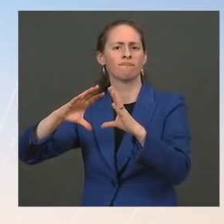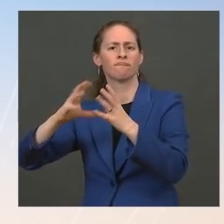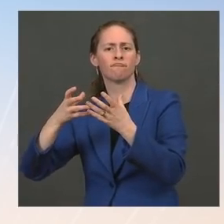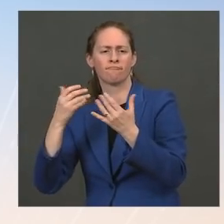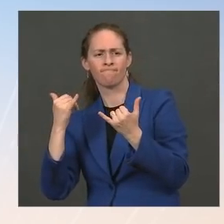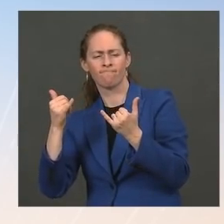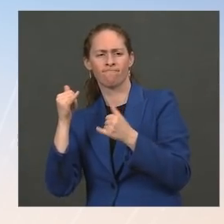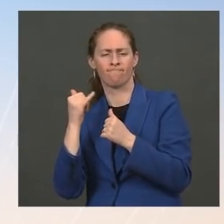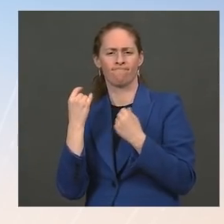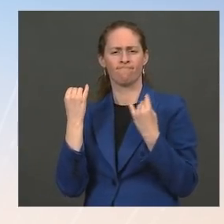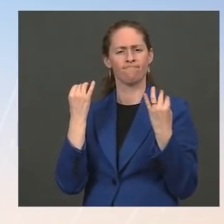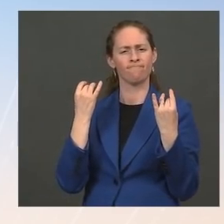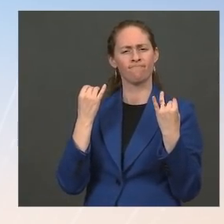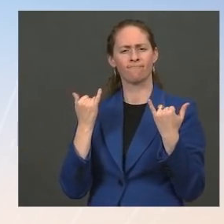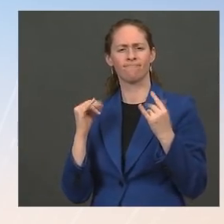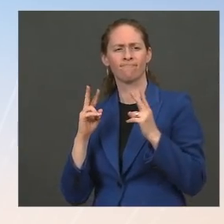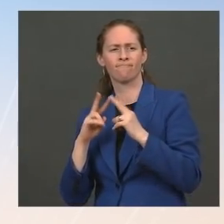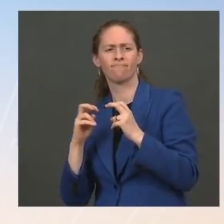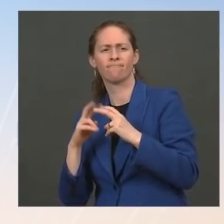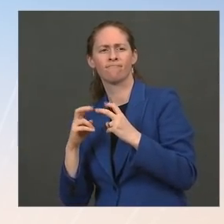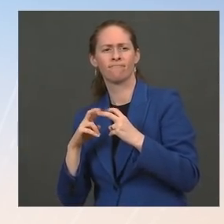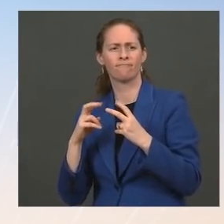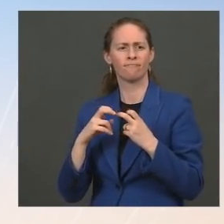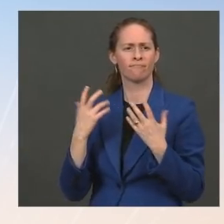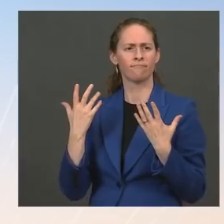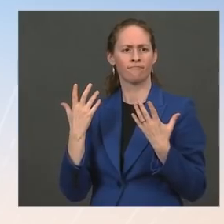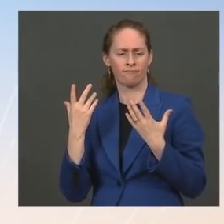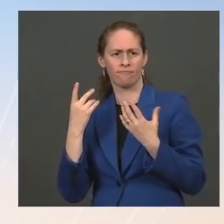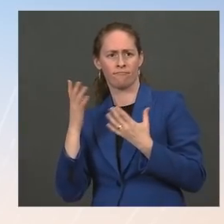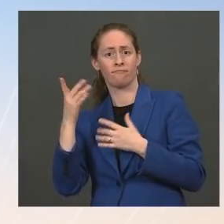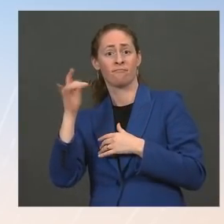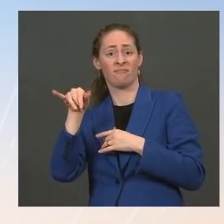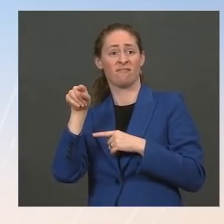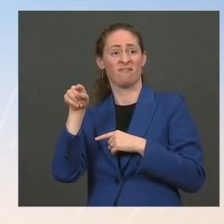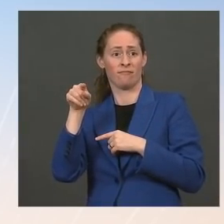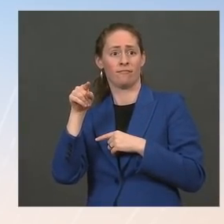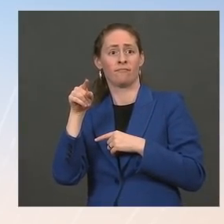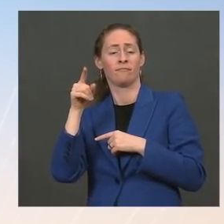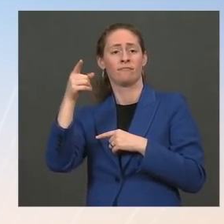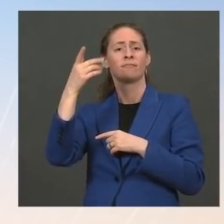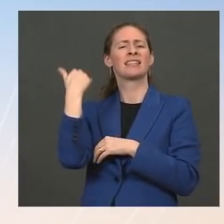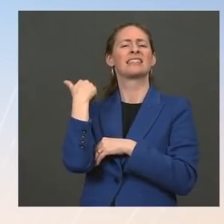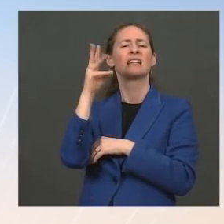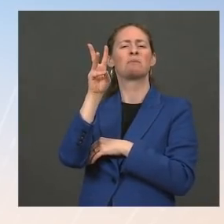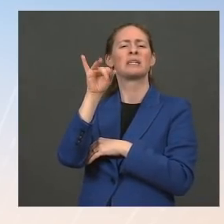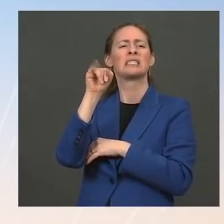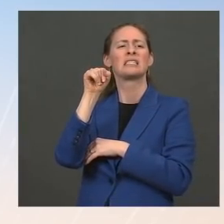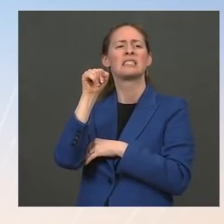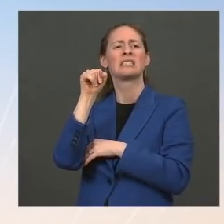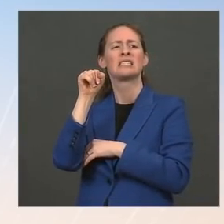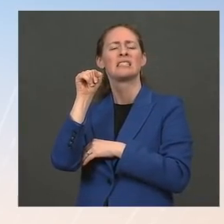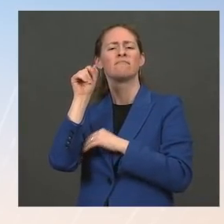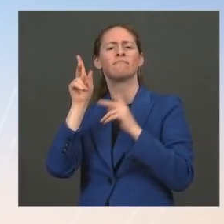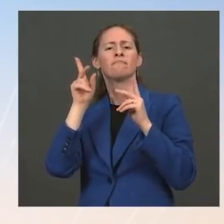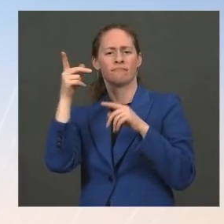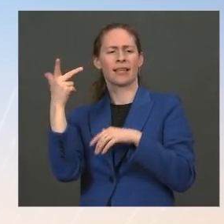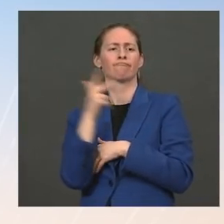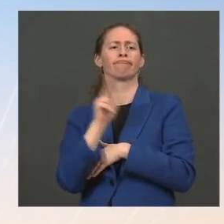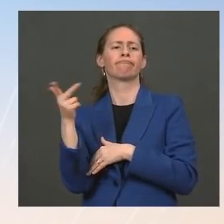to run over as many people as possible. Six people are dead. Some children remain hospitalized. Why hasn't the President visited the members